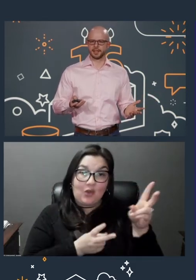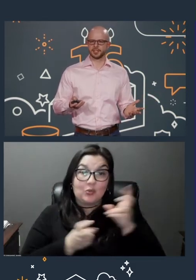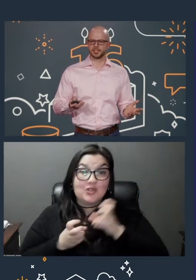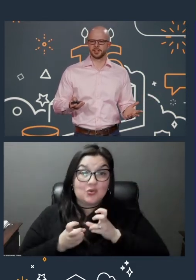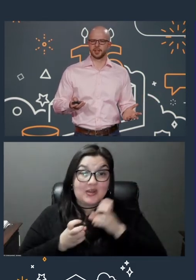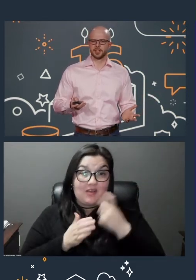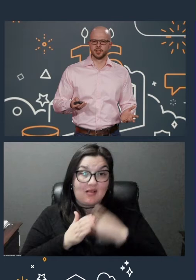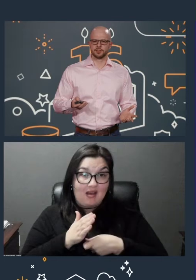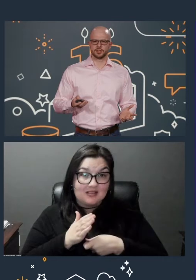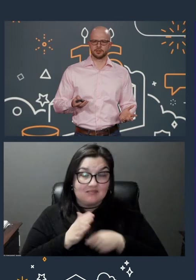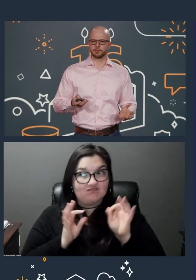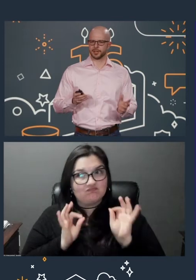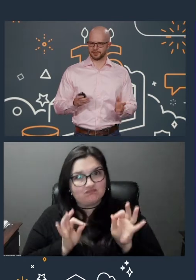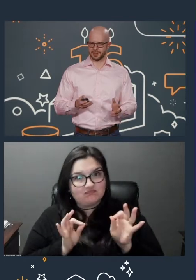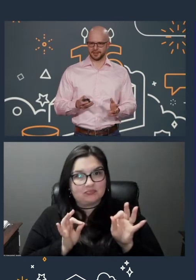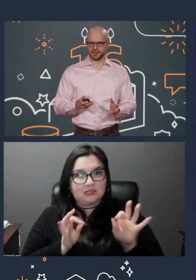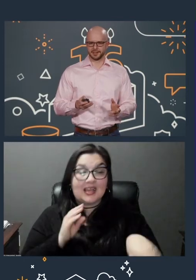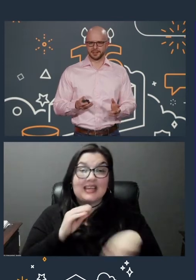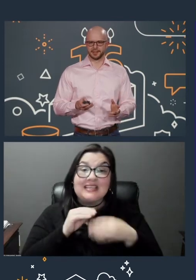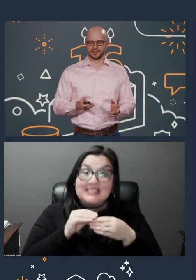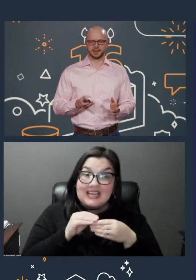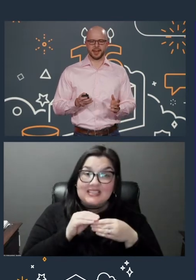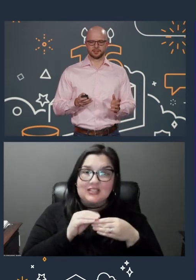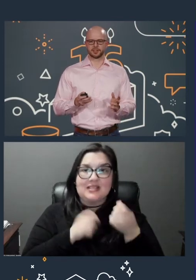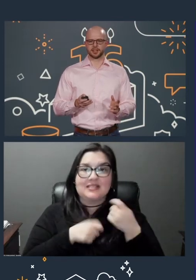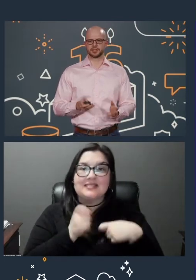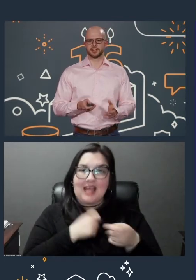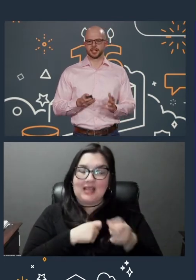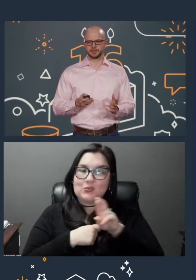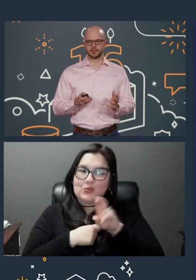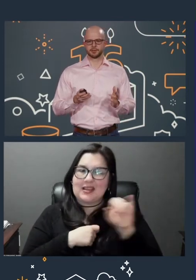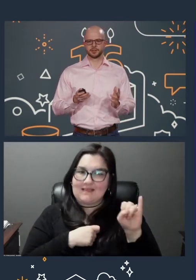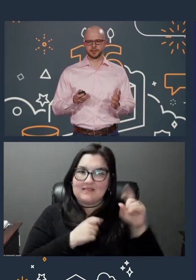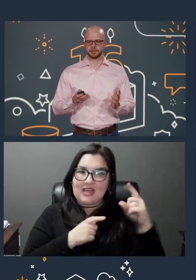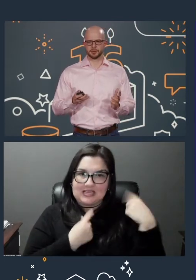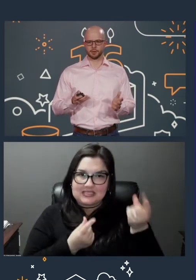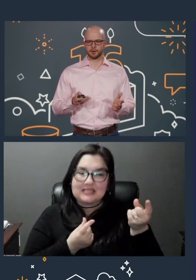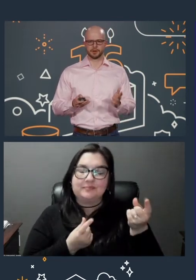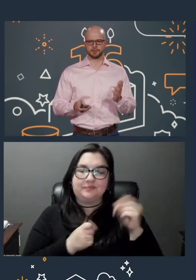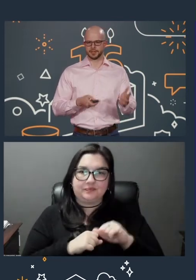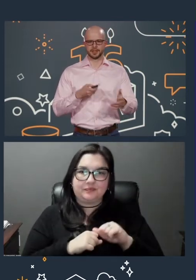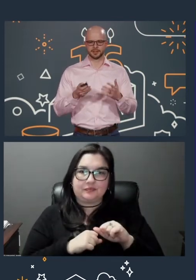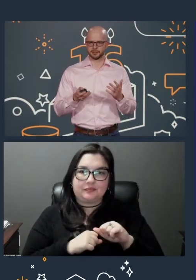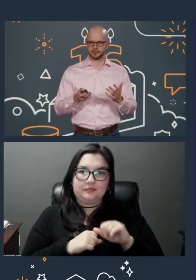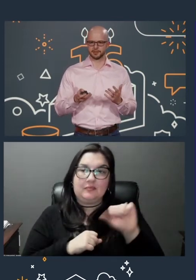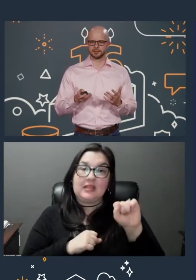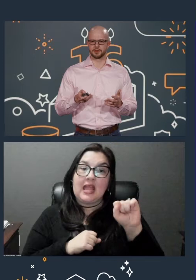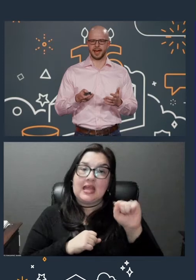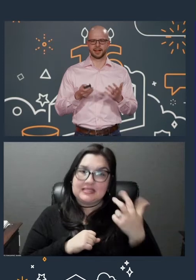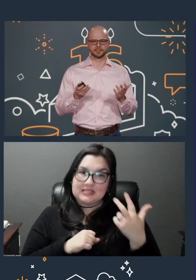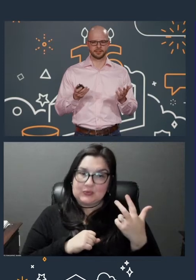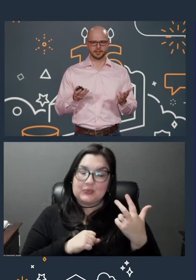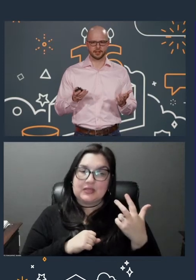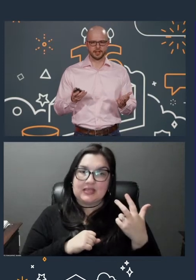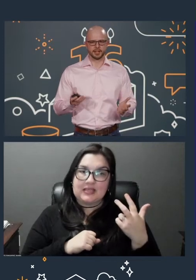In addition, since re:Invent, S3 Glacier Instant Retrieval, or the Instant Retrieval access tier,